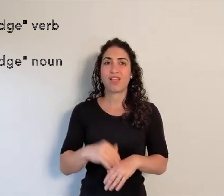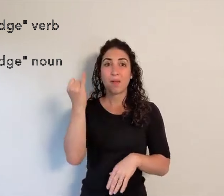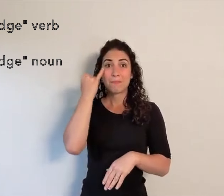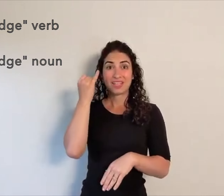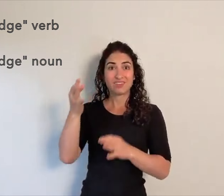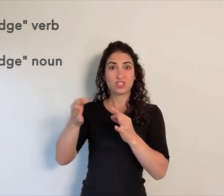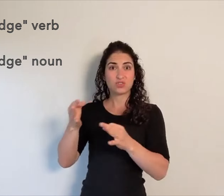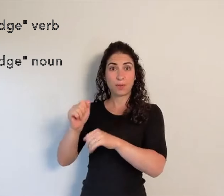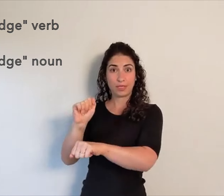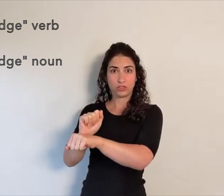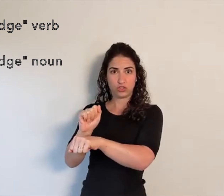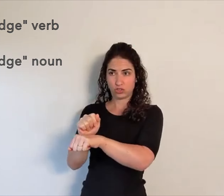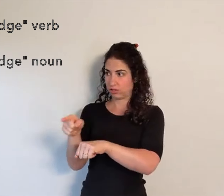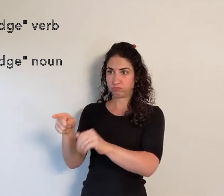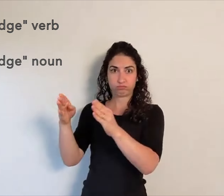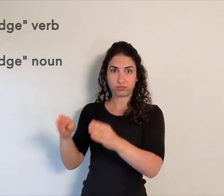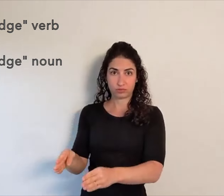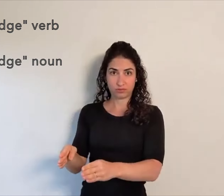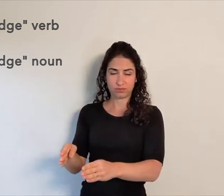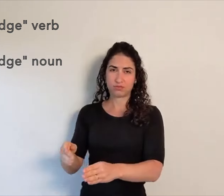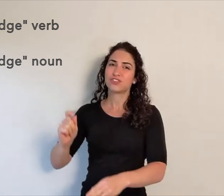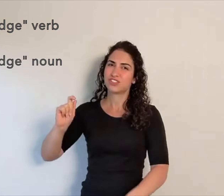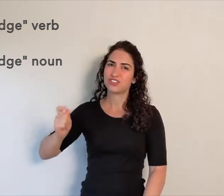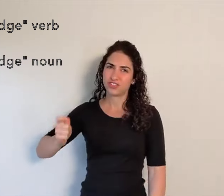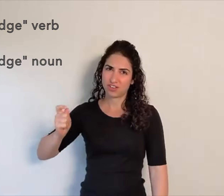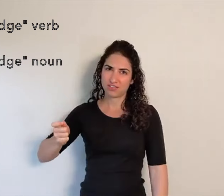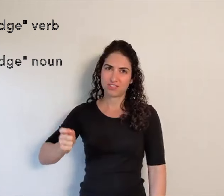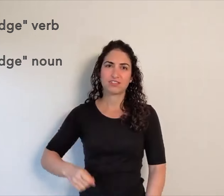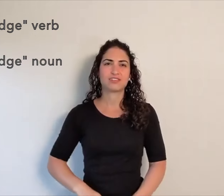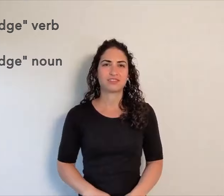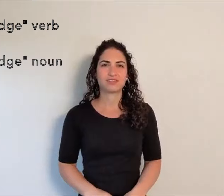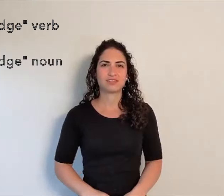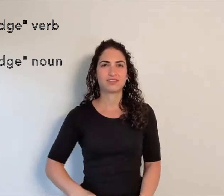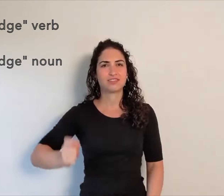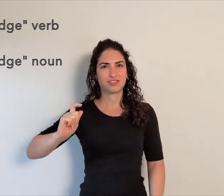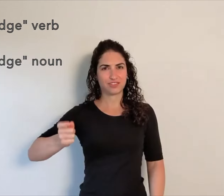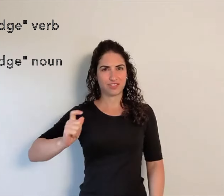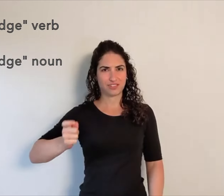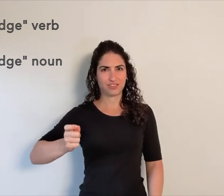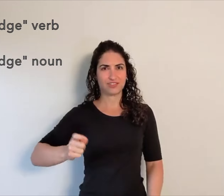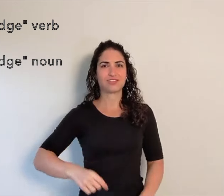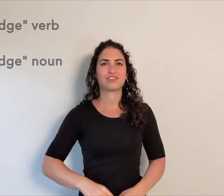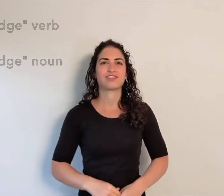But if you're describing the job -- a person: JUDGE.